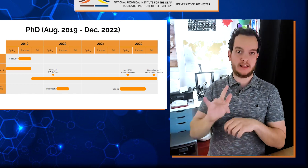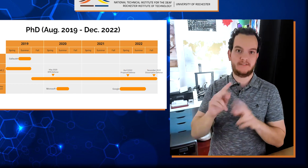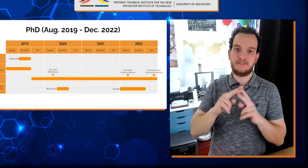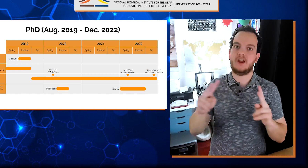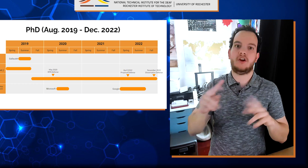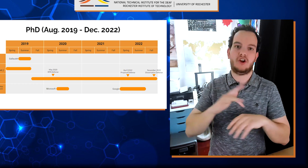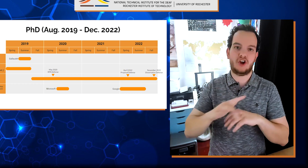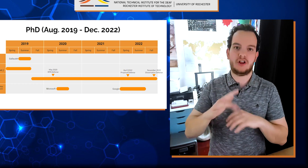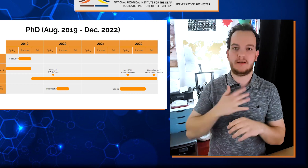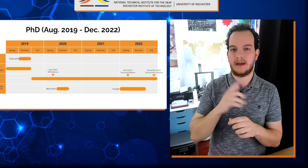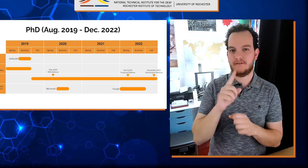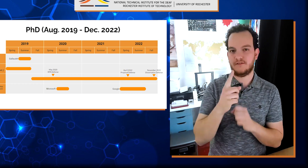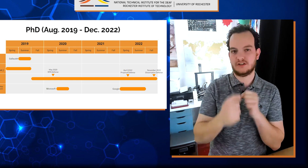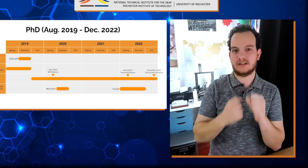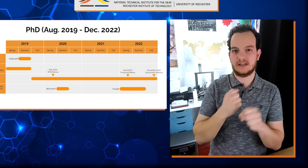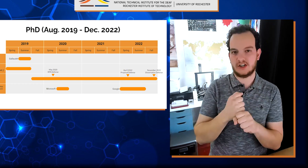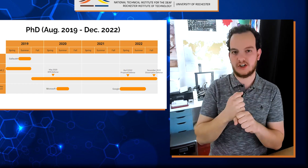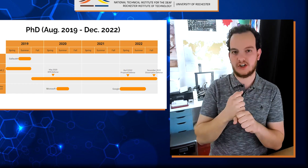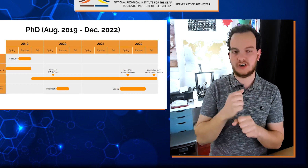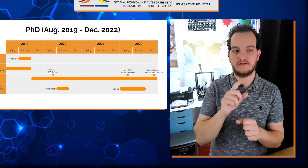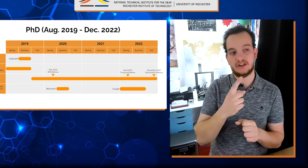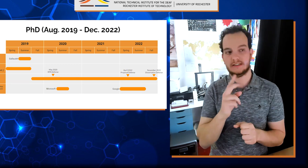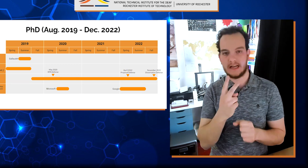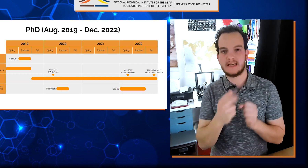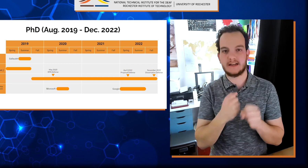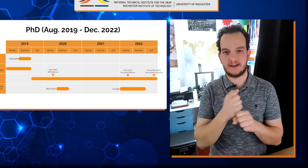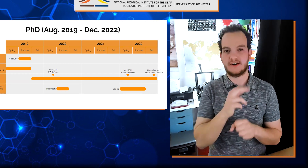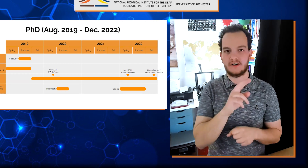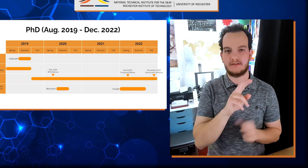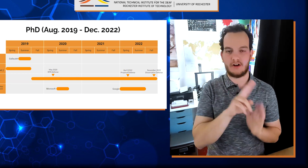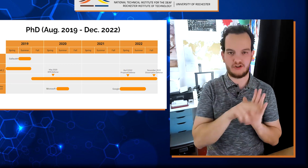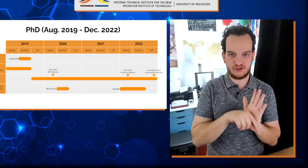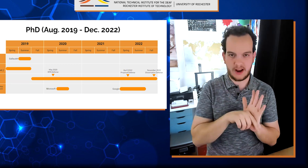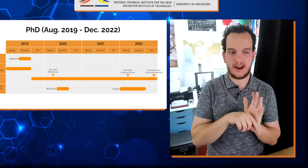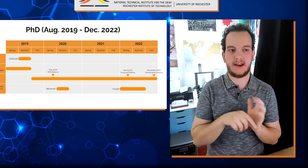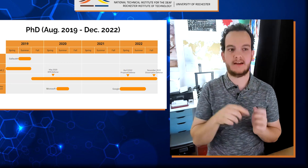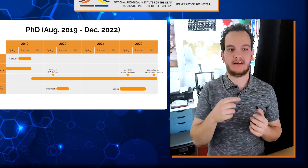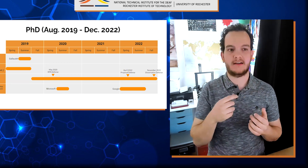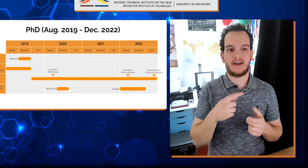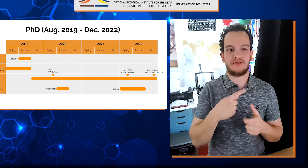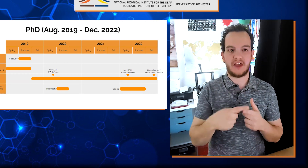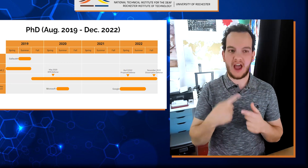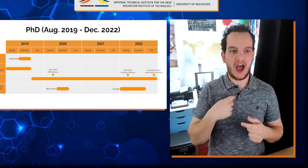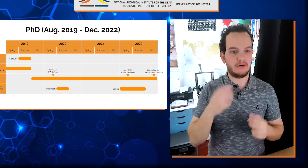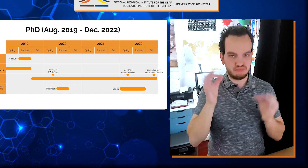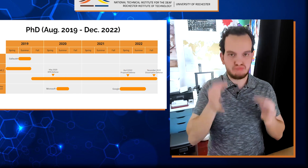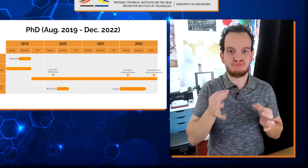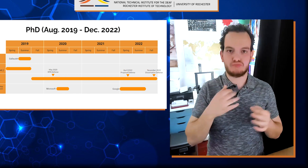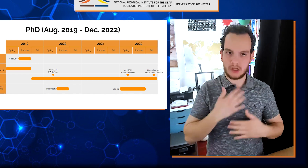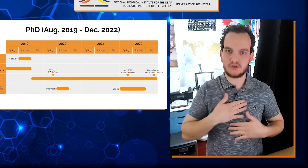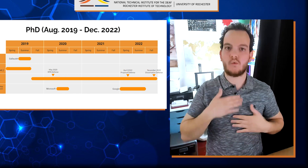that early research experience. Very early, starting in... end of my first year, beginning of my second year,